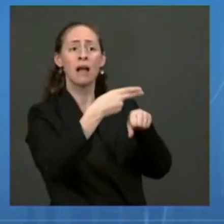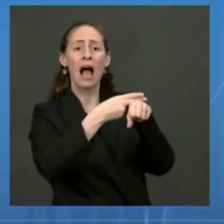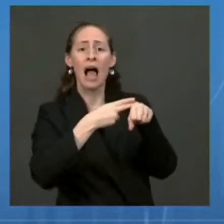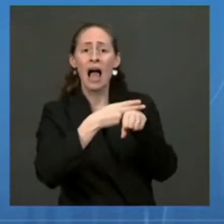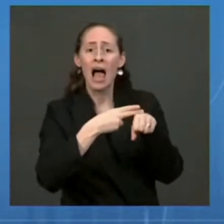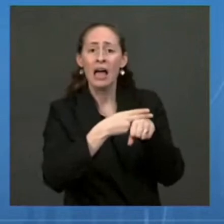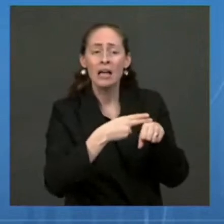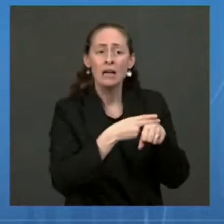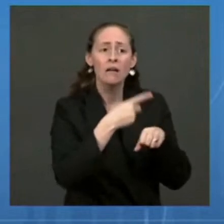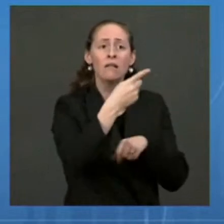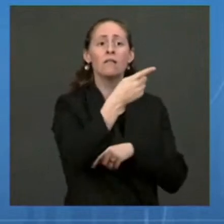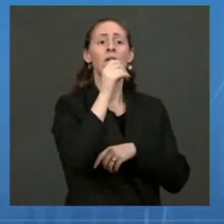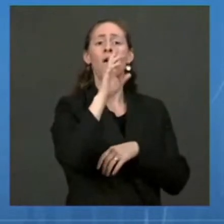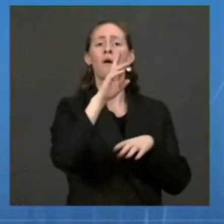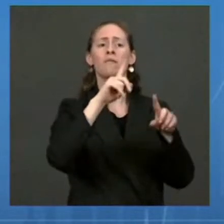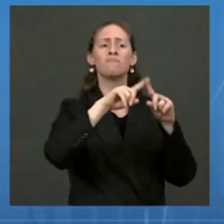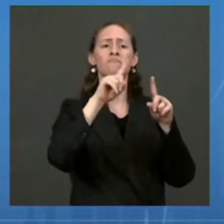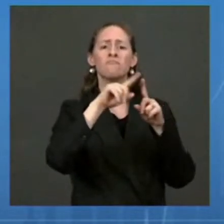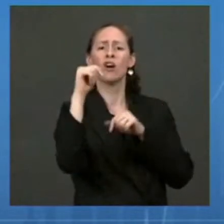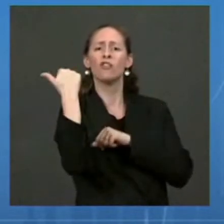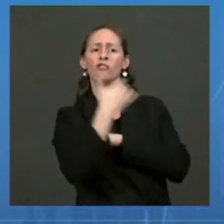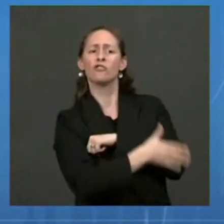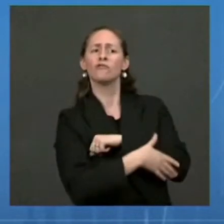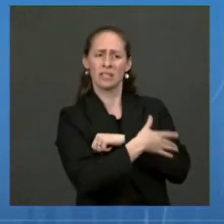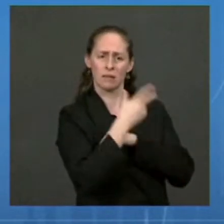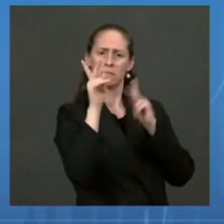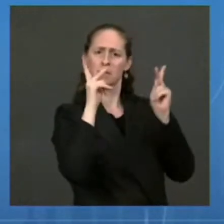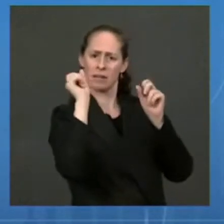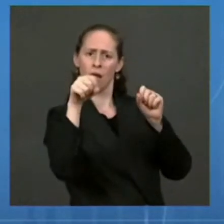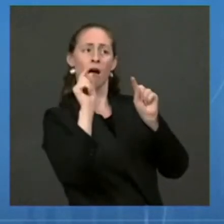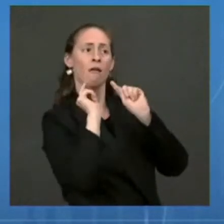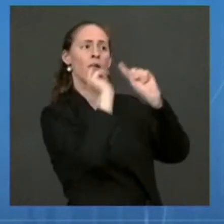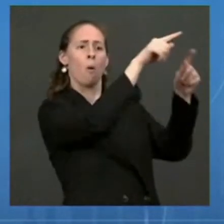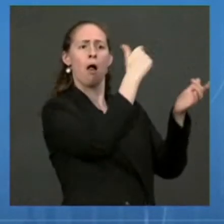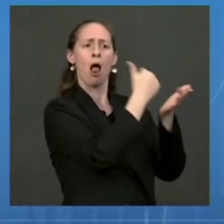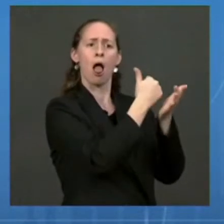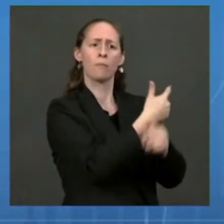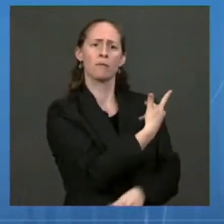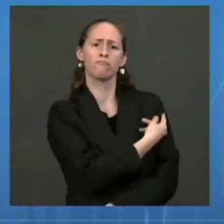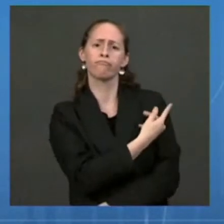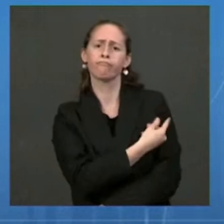ANDI SLAVIK HAS BEEN TALKING ABOUT POTENTIAL GROUPS FROM AFGHANISTAN BEING DEPLOYED TO PLACES LIKE HAITI AND AFRICA.